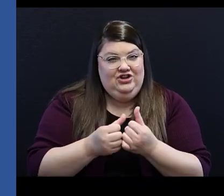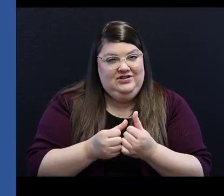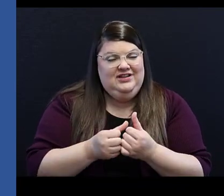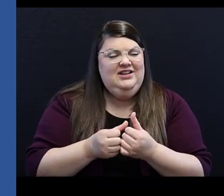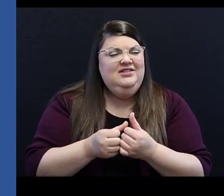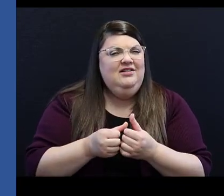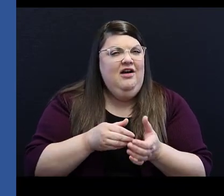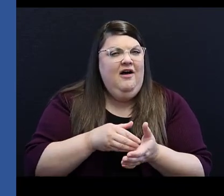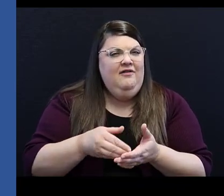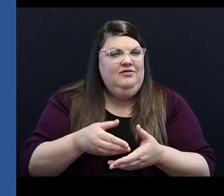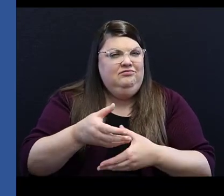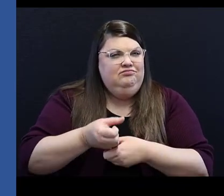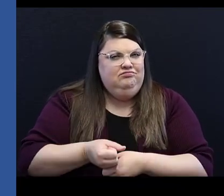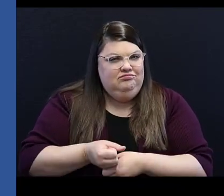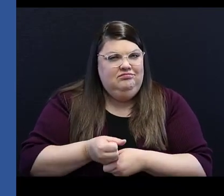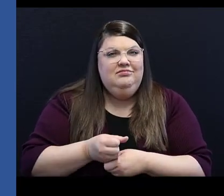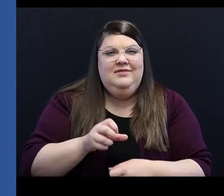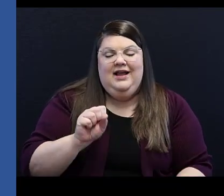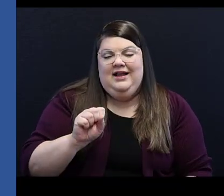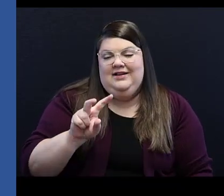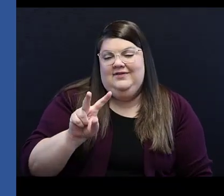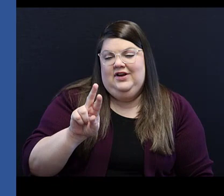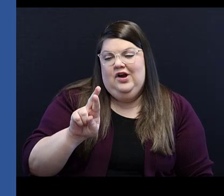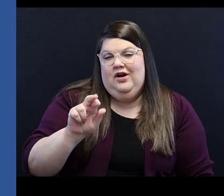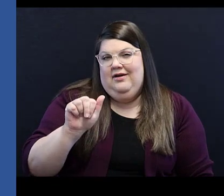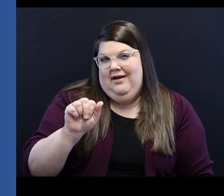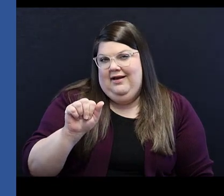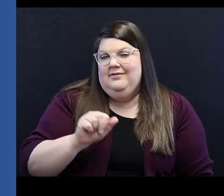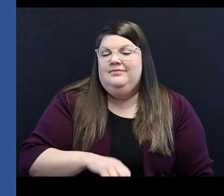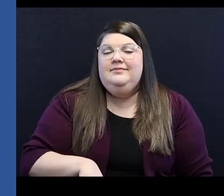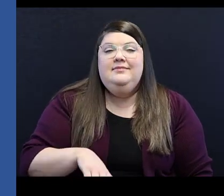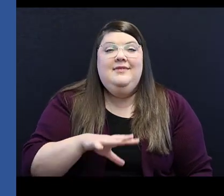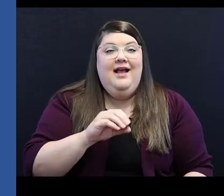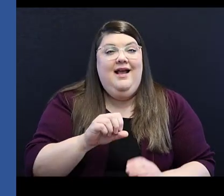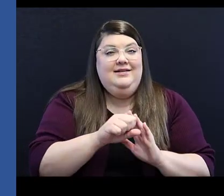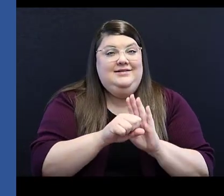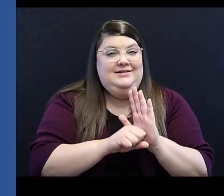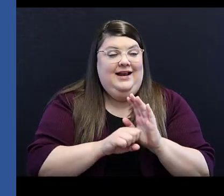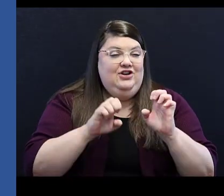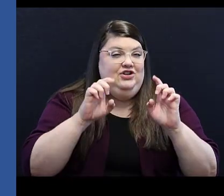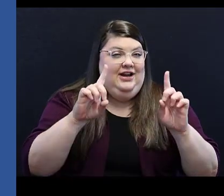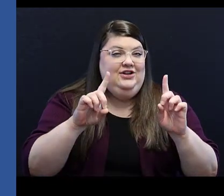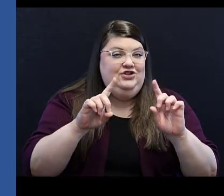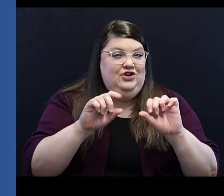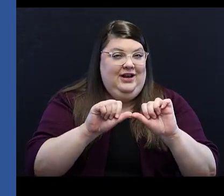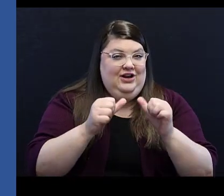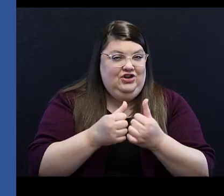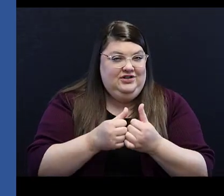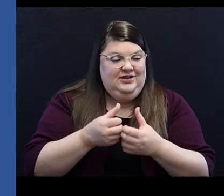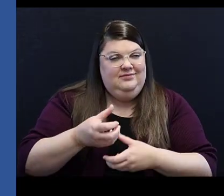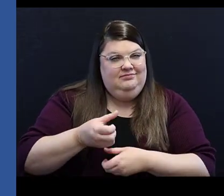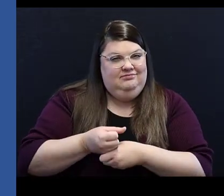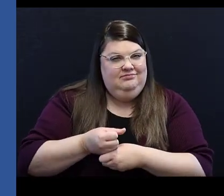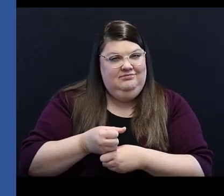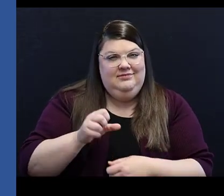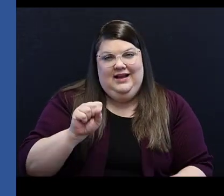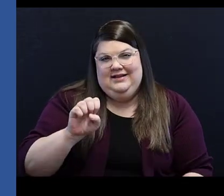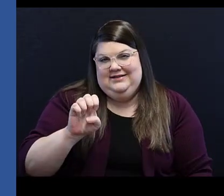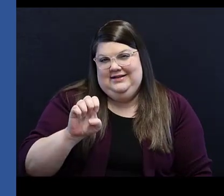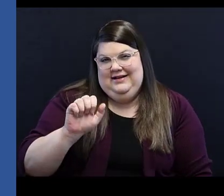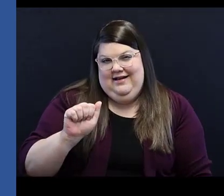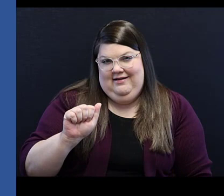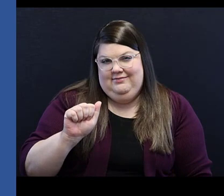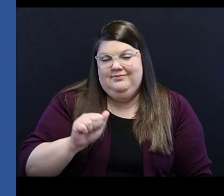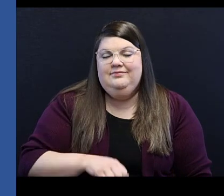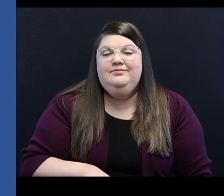referred to as SVRAs, and State Educational Agencies – often referred to as SEAs,